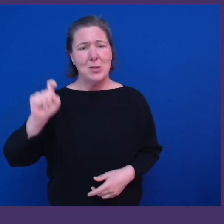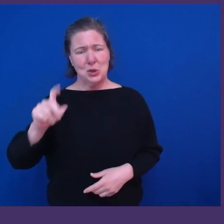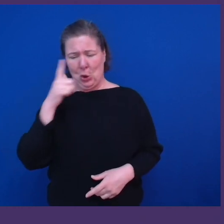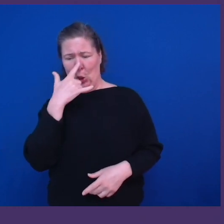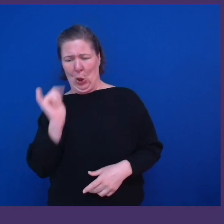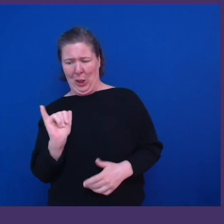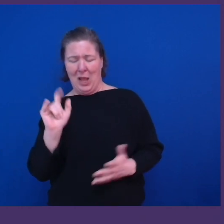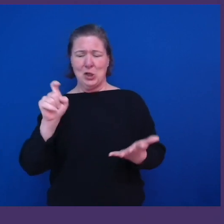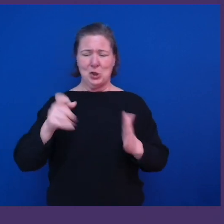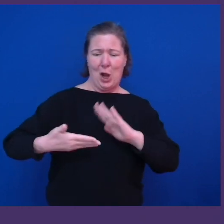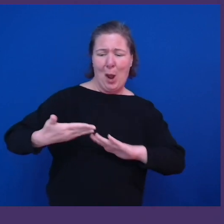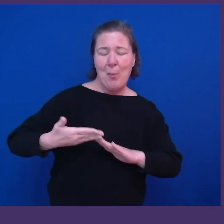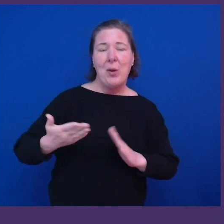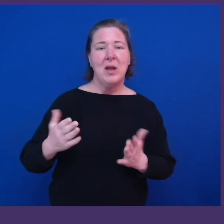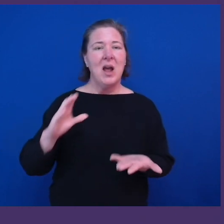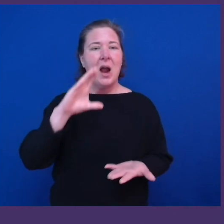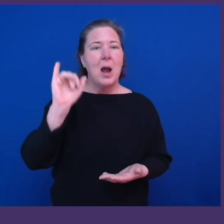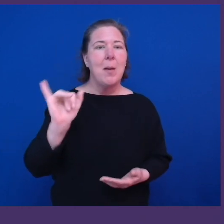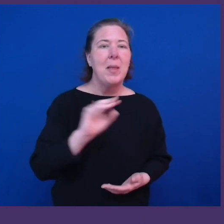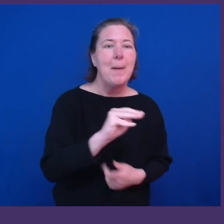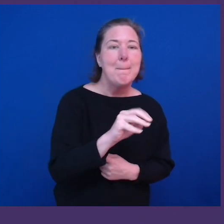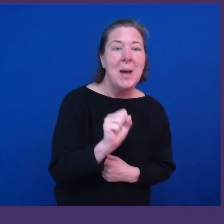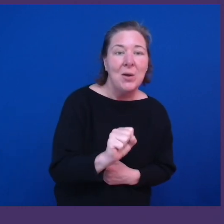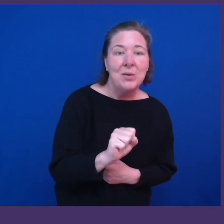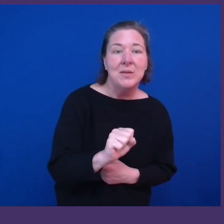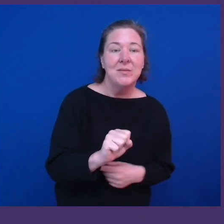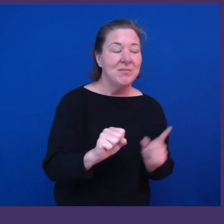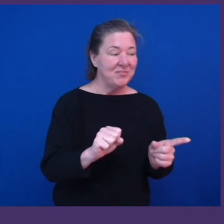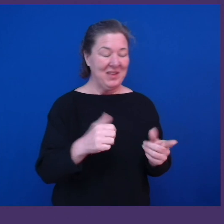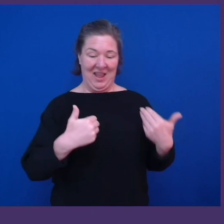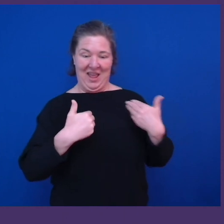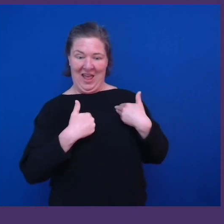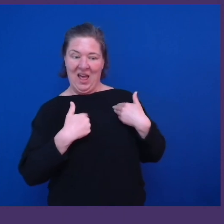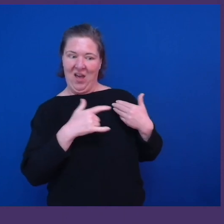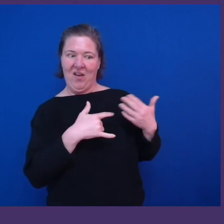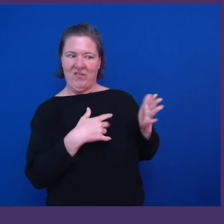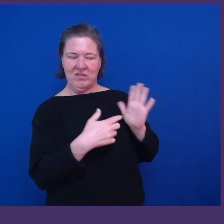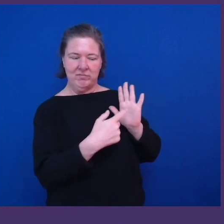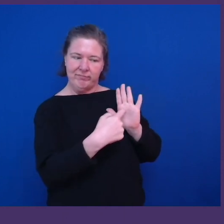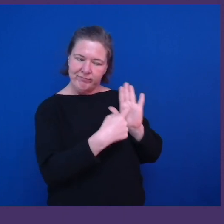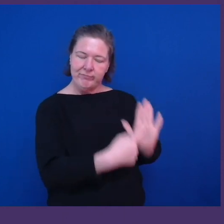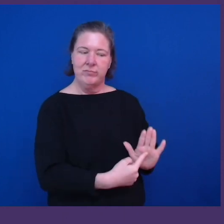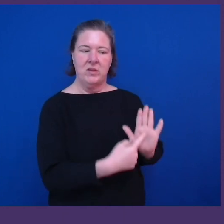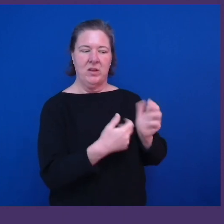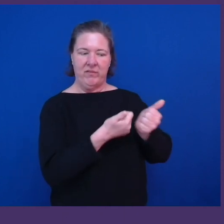And so, companies like Microsoft then also have a guide themselves to know, "Here's what we can anticipate.